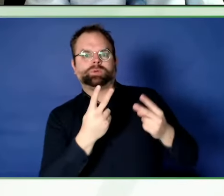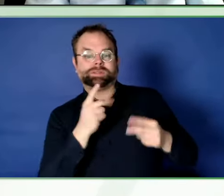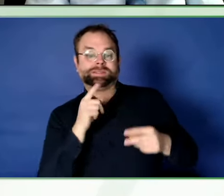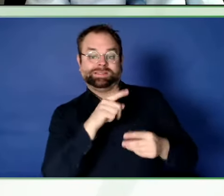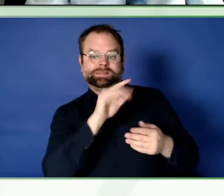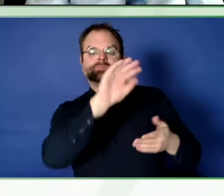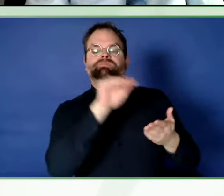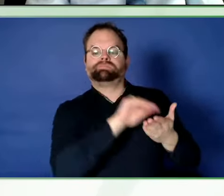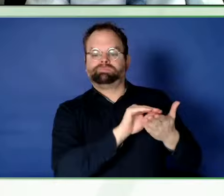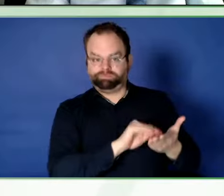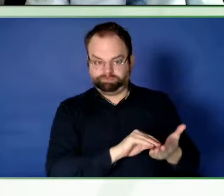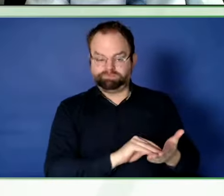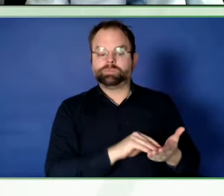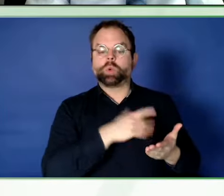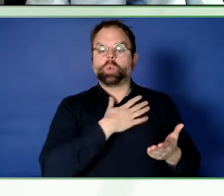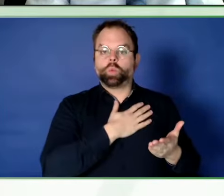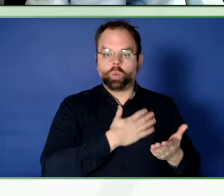layers. Thank you.